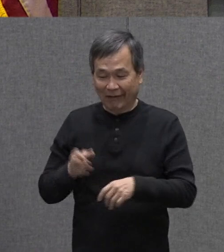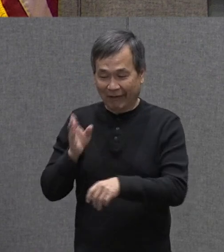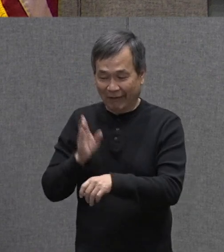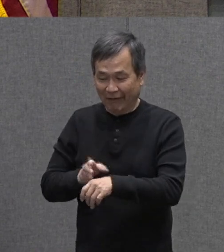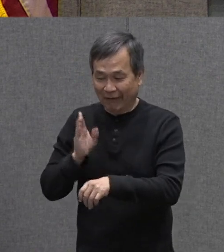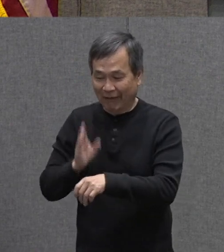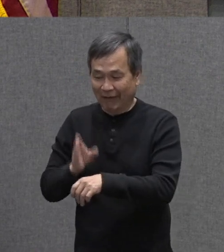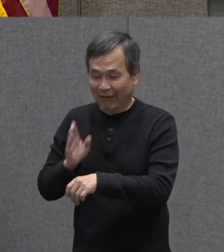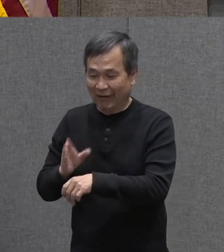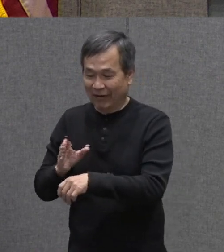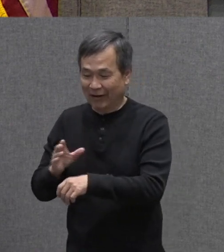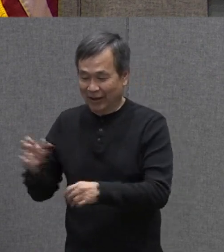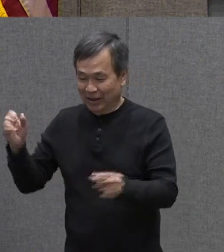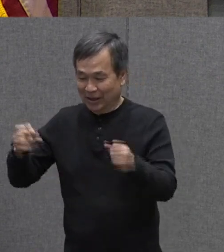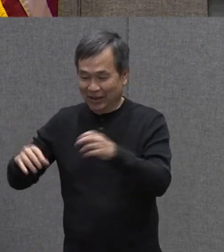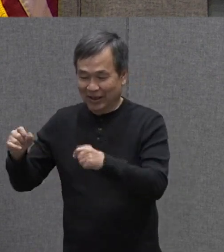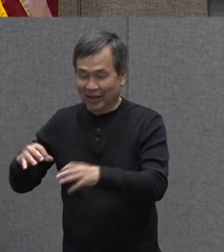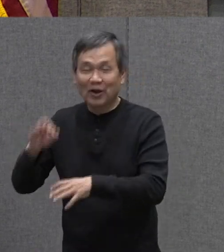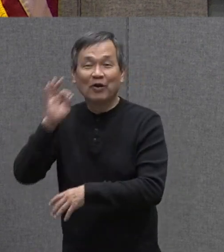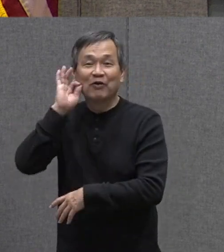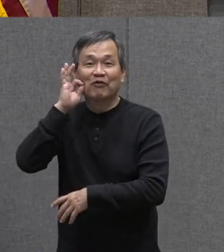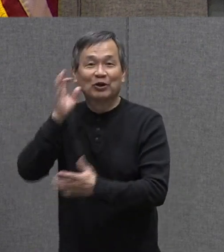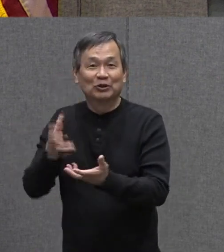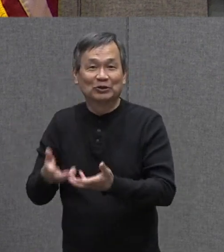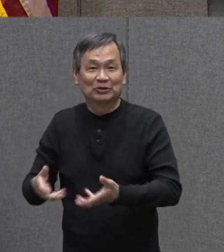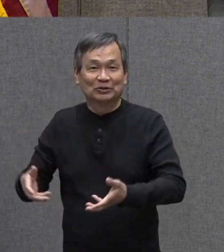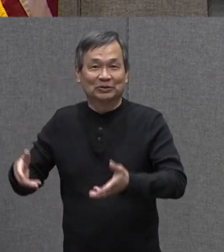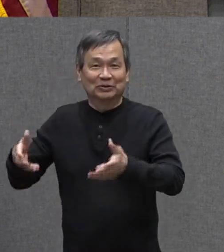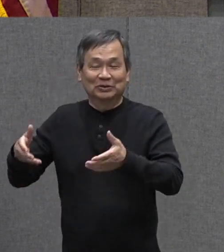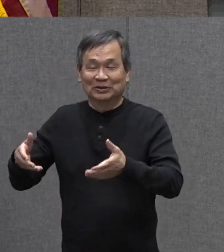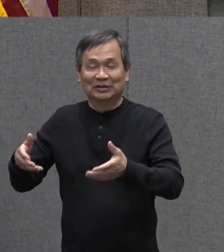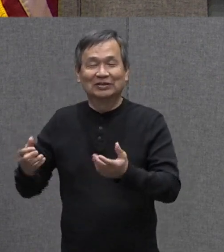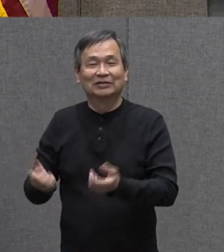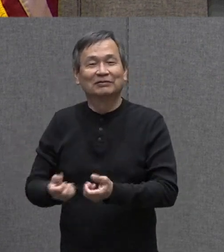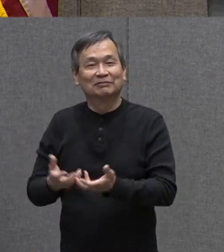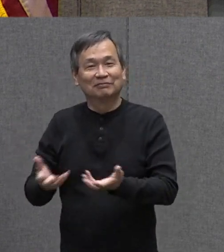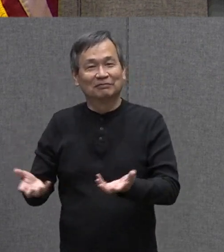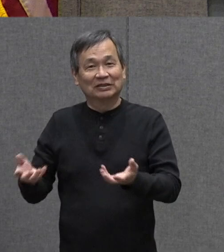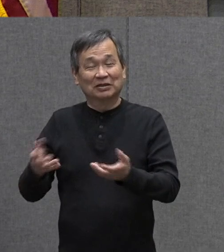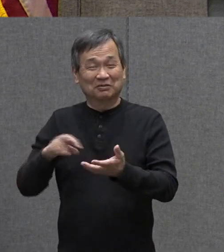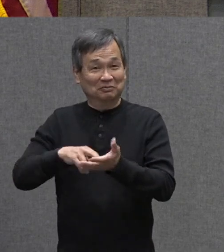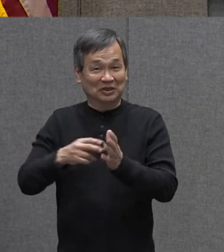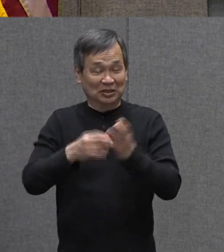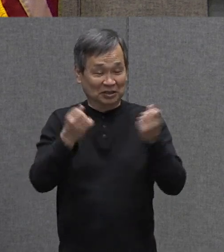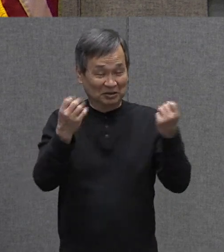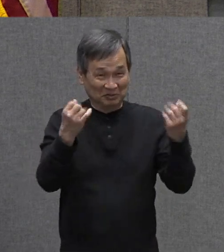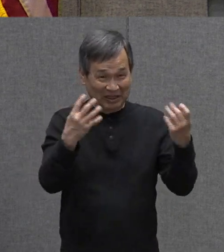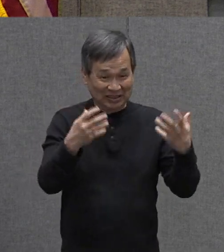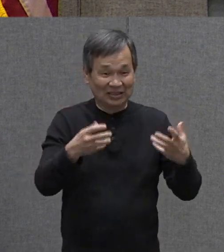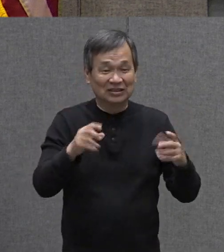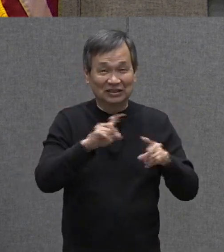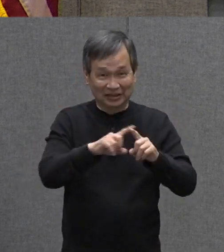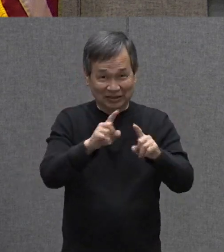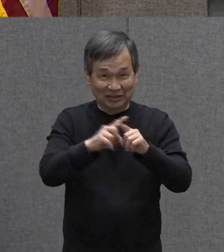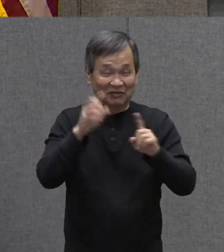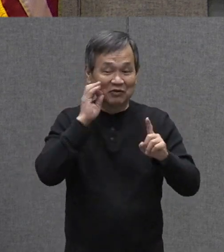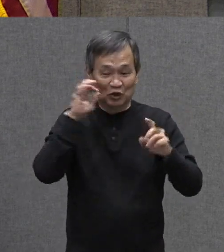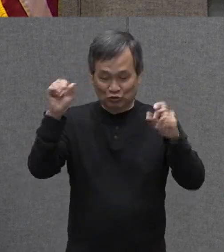to make them into a fruit salad. That's when you take lots of different fruits and combine them in a bowl.